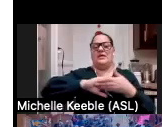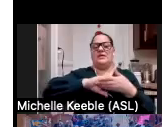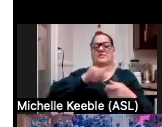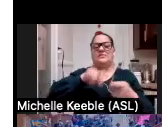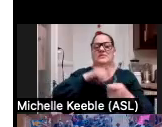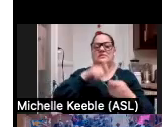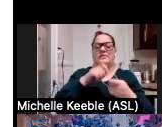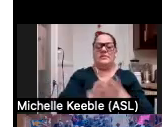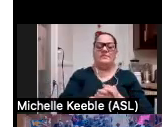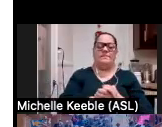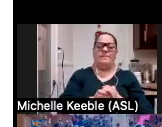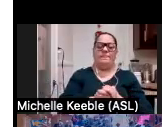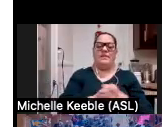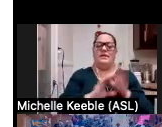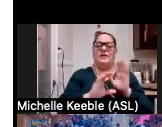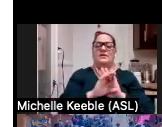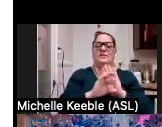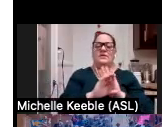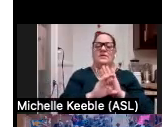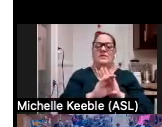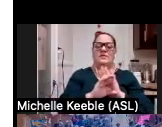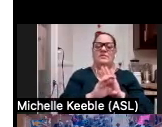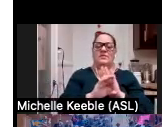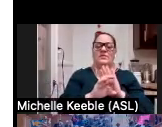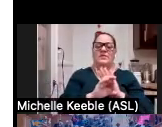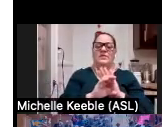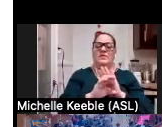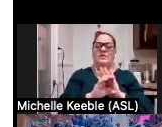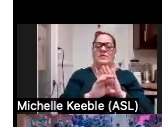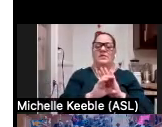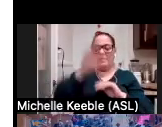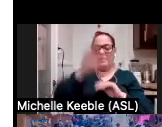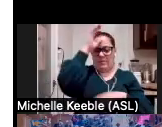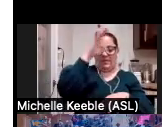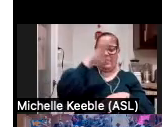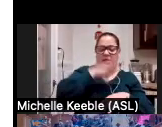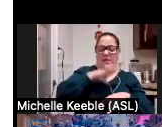um just like this image down here this great image of a man a single man just sitting on a bed in the